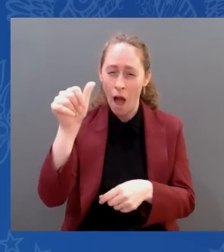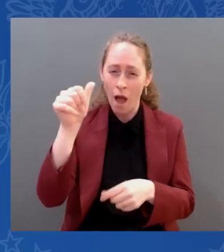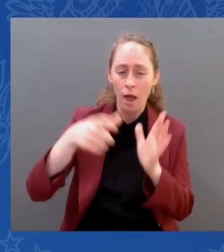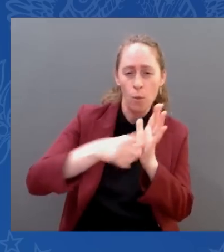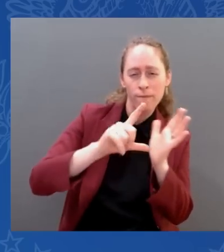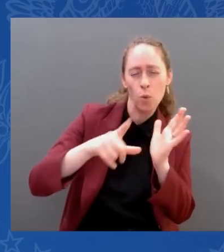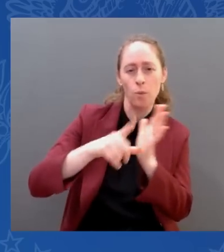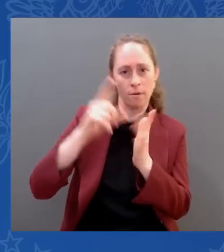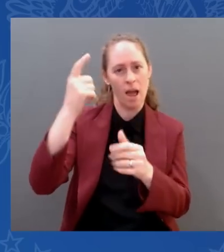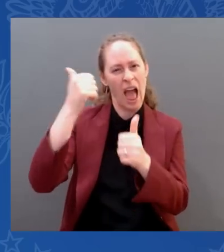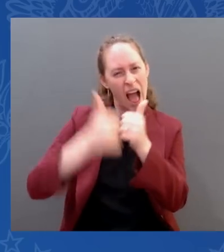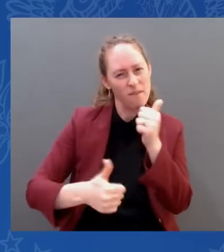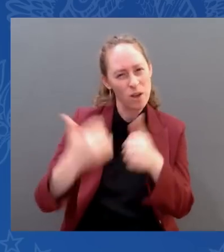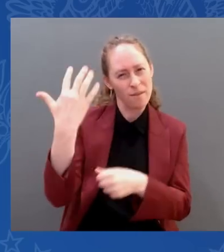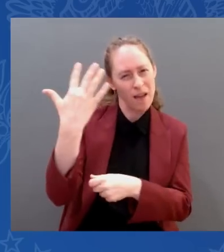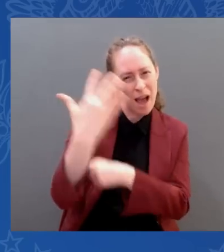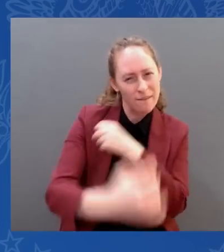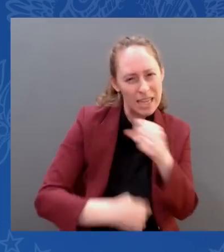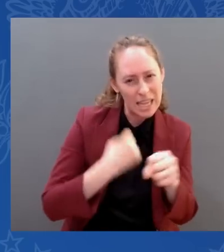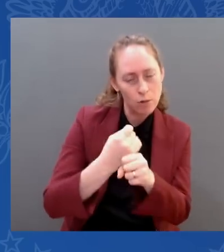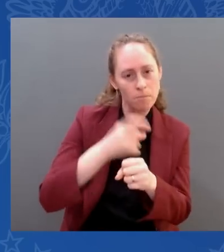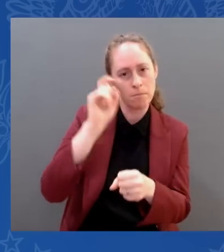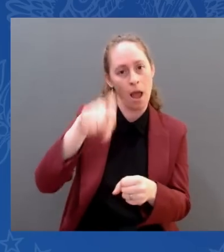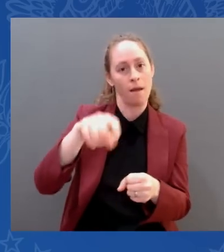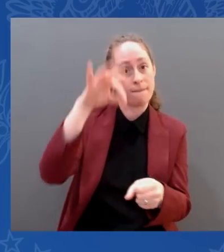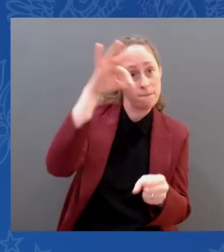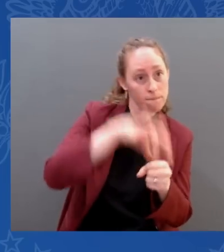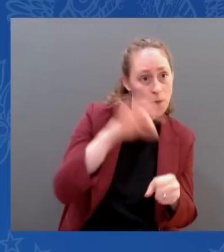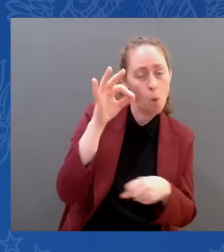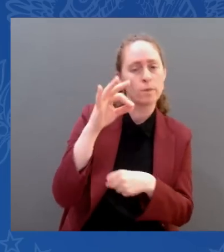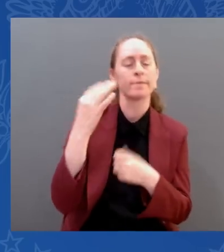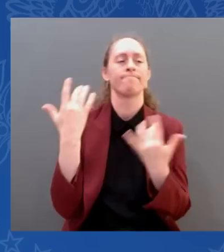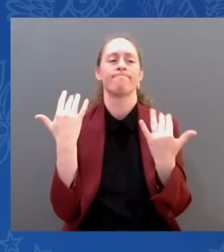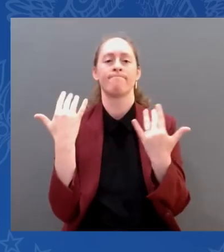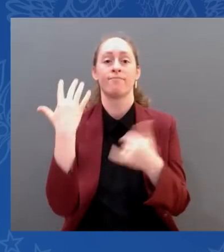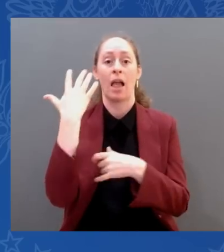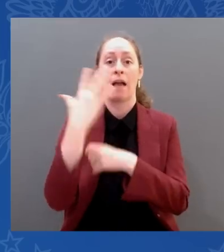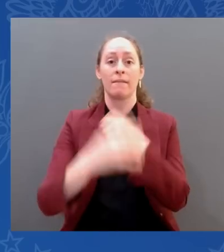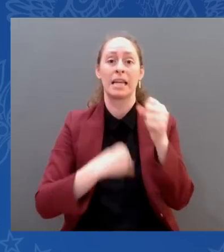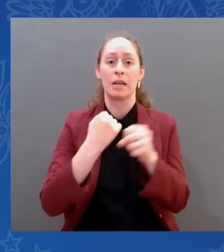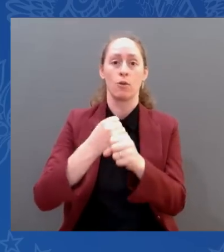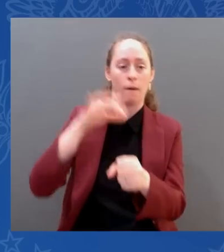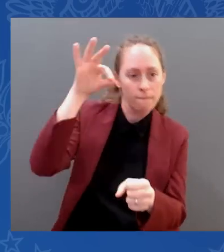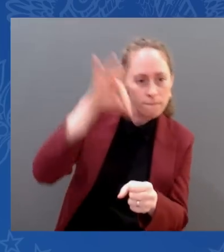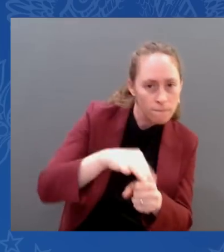every five years. Medicare, Social Security, Medicaid.